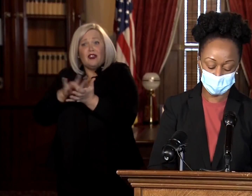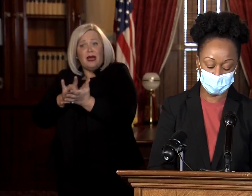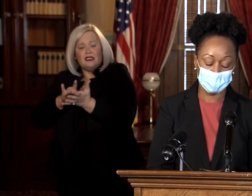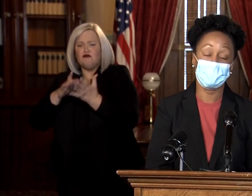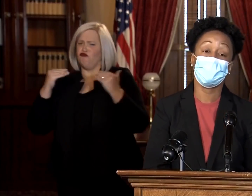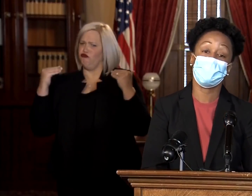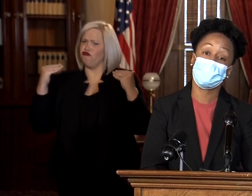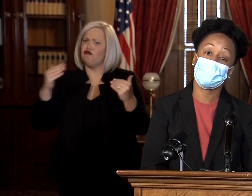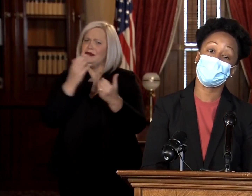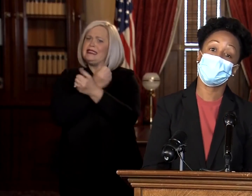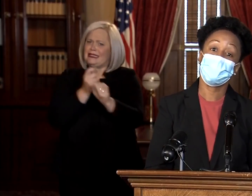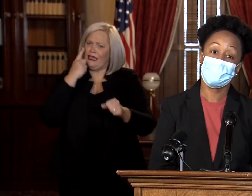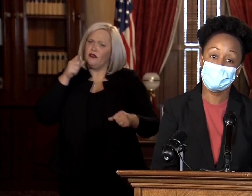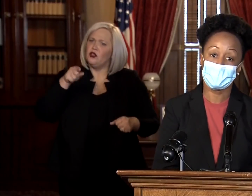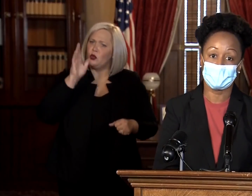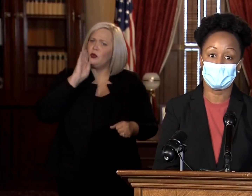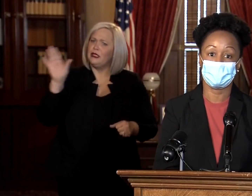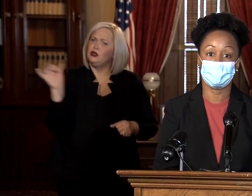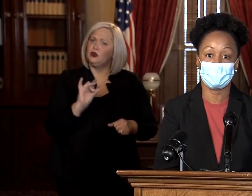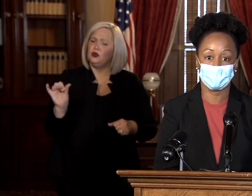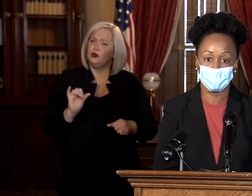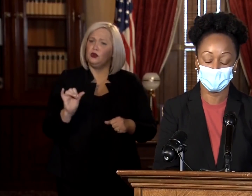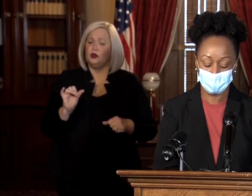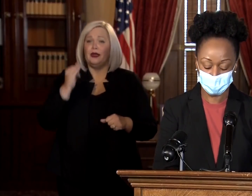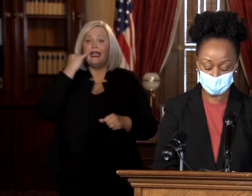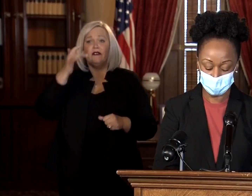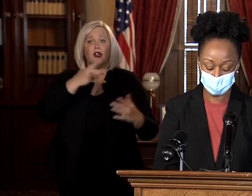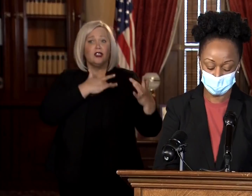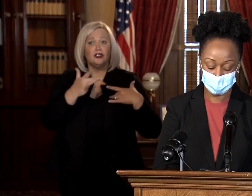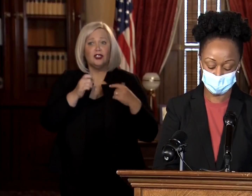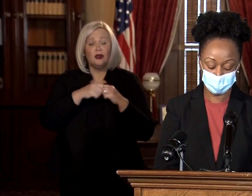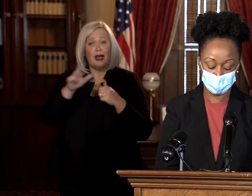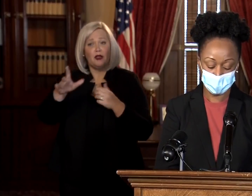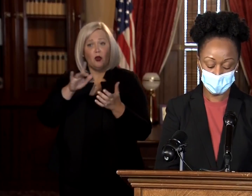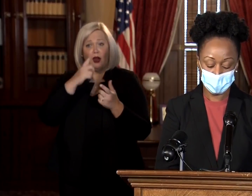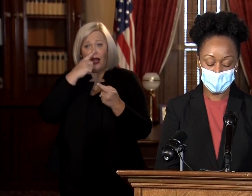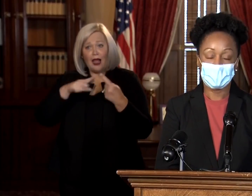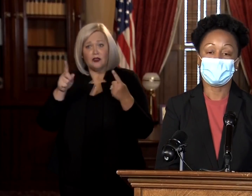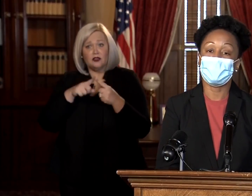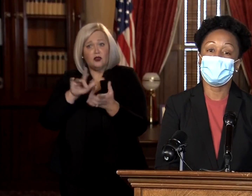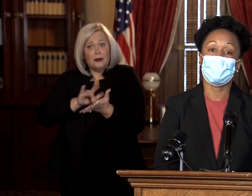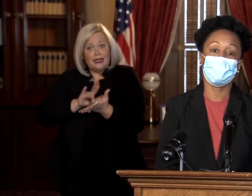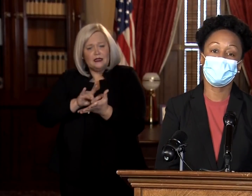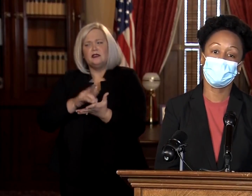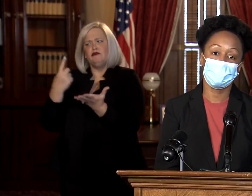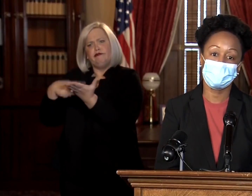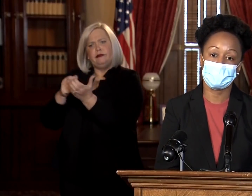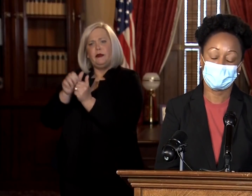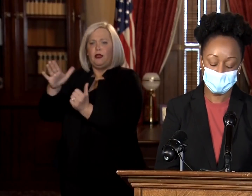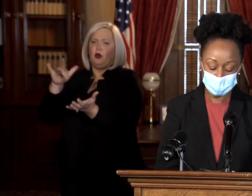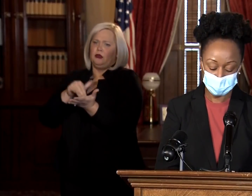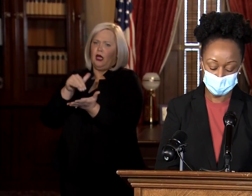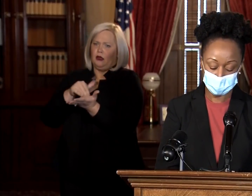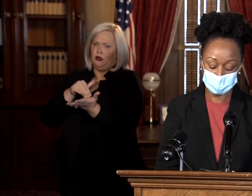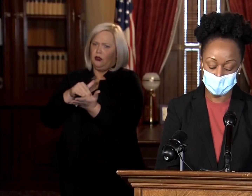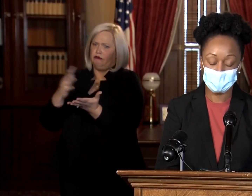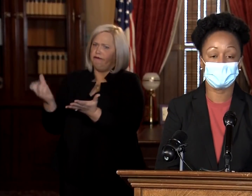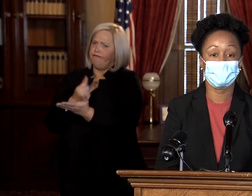the components of the Vaccine, you should still get vaccinated you should still get vaccinated and talk to your doctor about and talk to your doctor about any concerns you may have about any concerns you may have about your medication allergies.